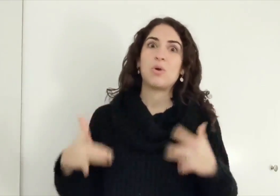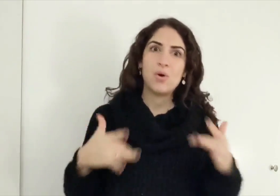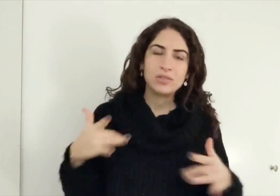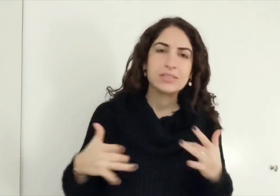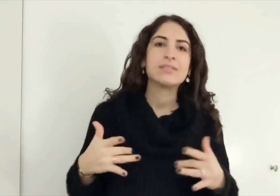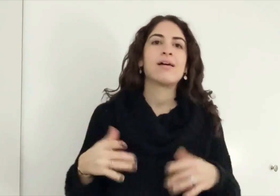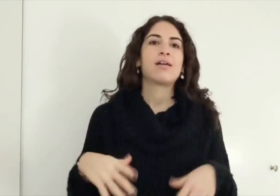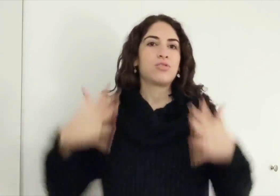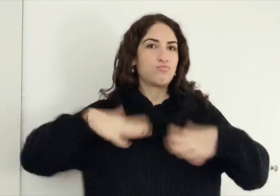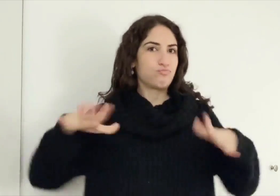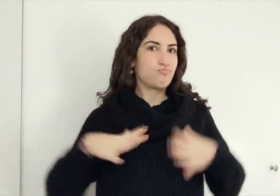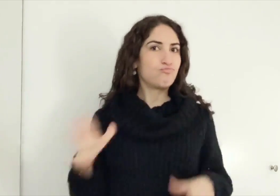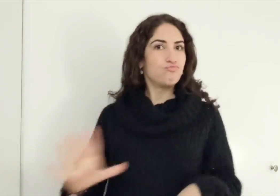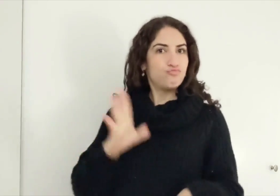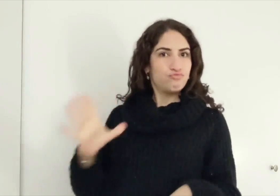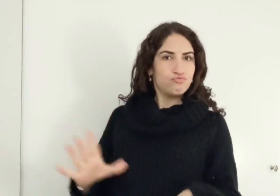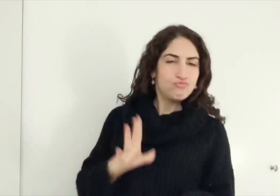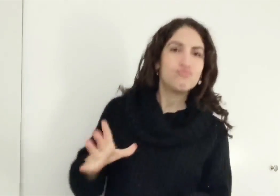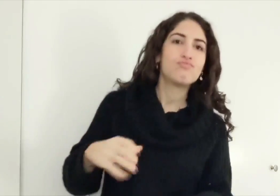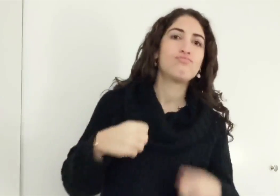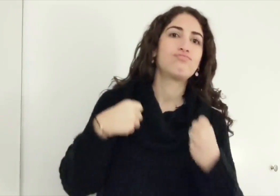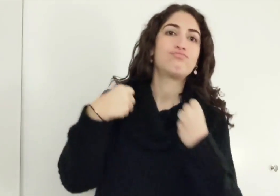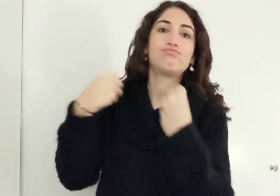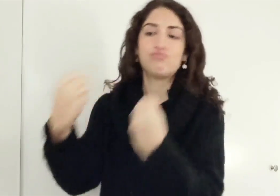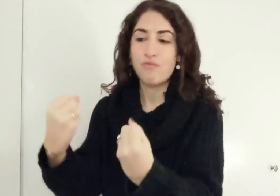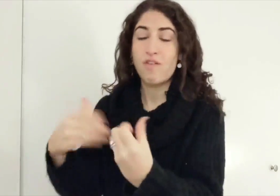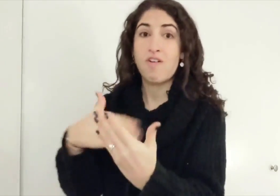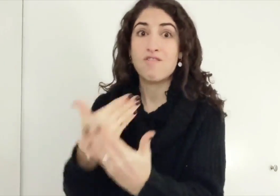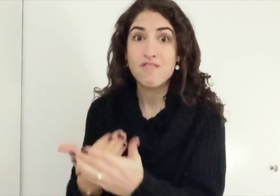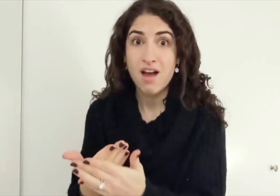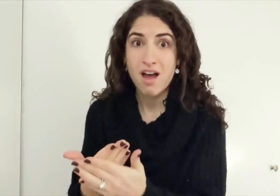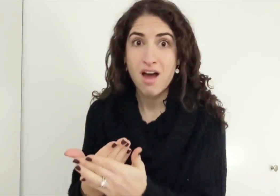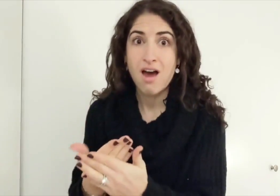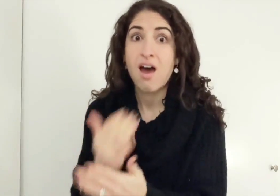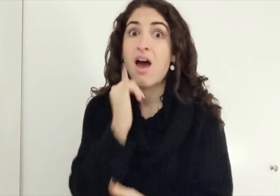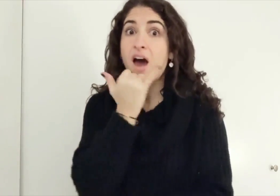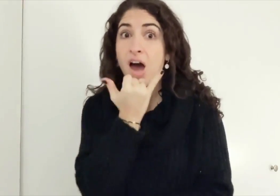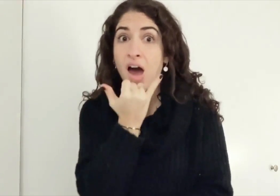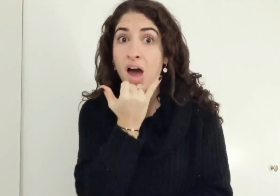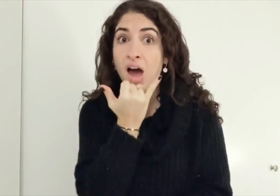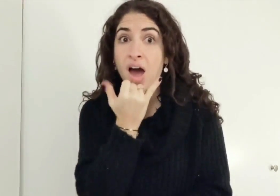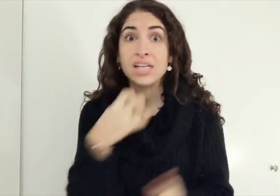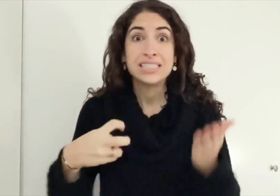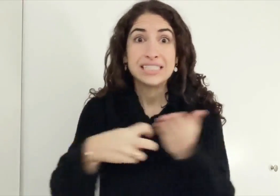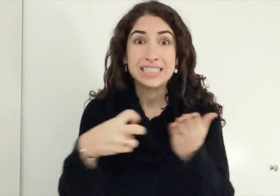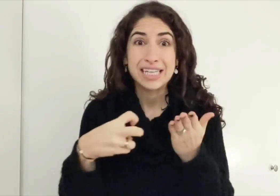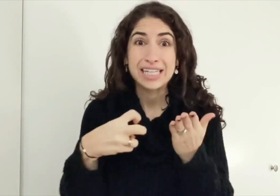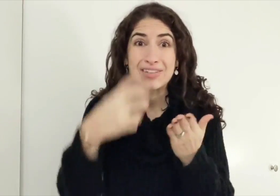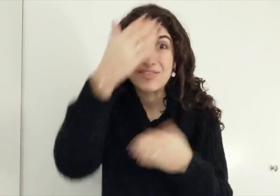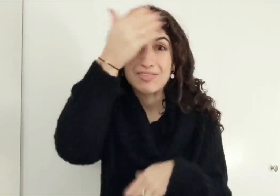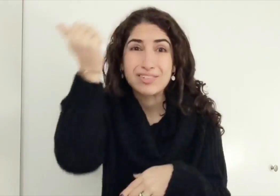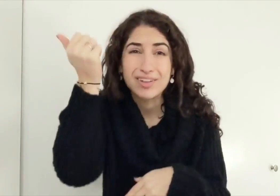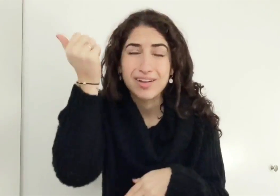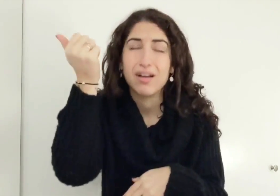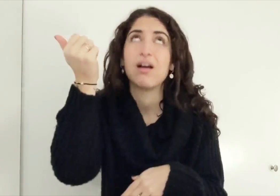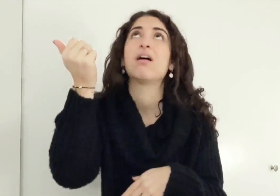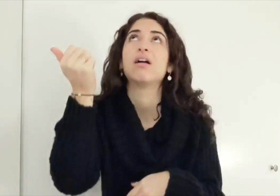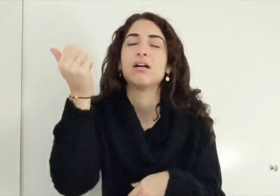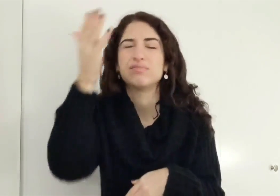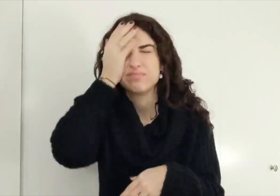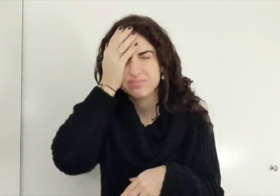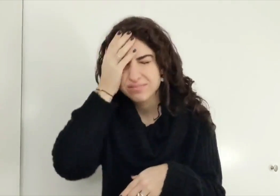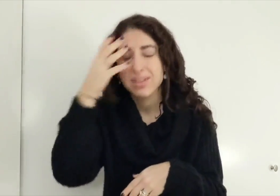We were so excited, we got dressed fancy, drove, arrived, BUT! The tickets, we forgot!